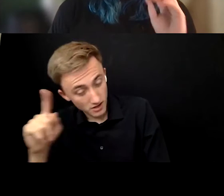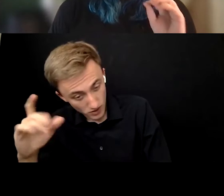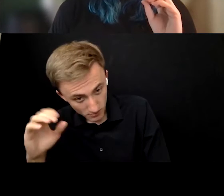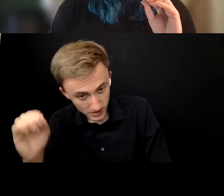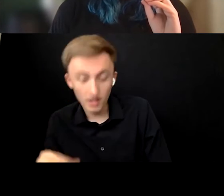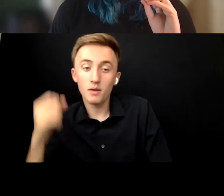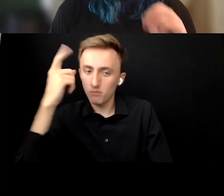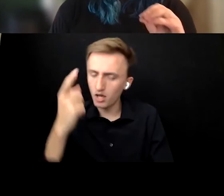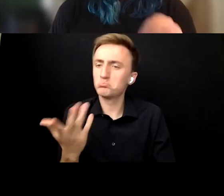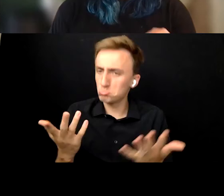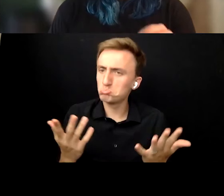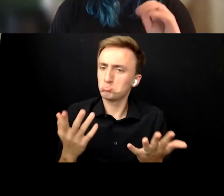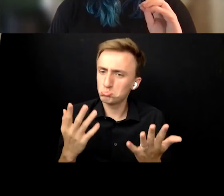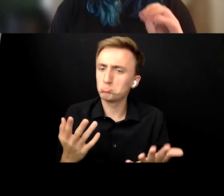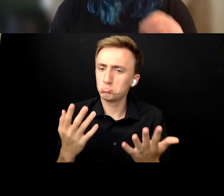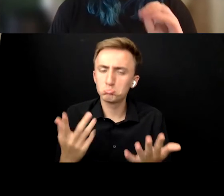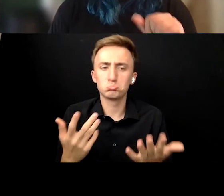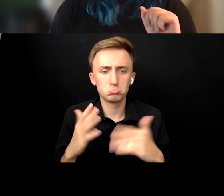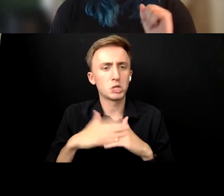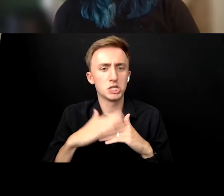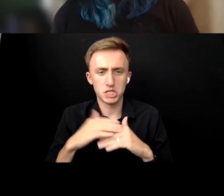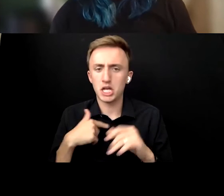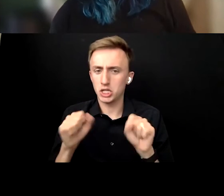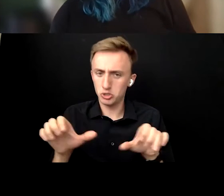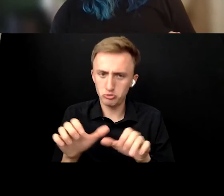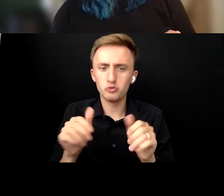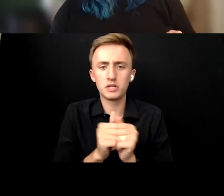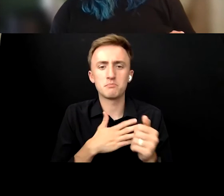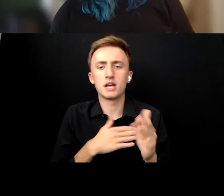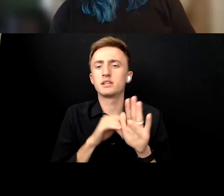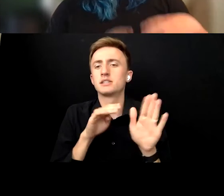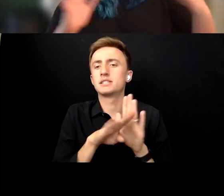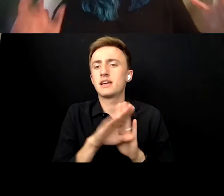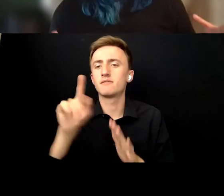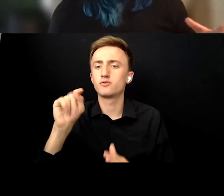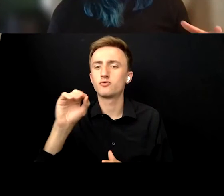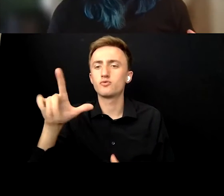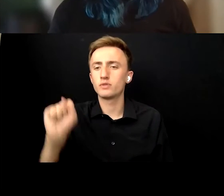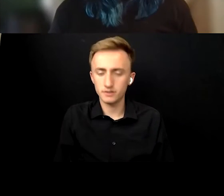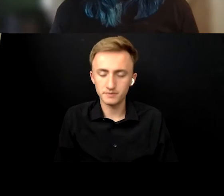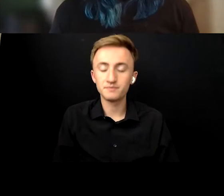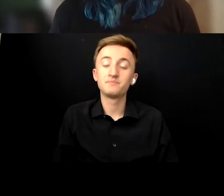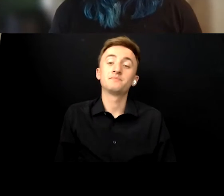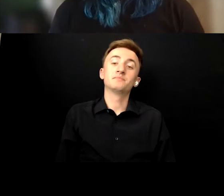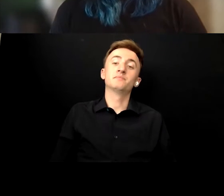is at least, the best I can do with my development tools, right? So my examples here on the page,